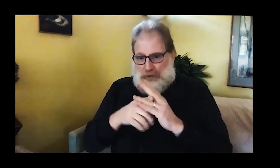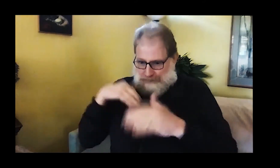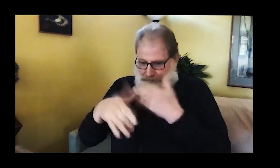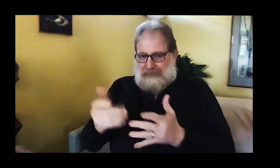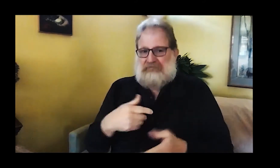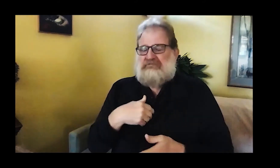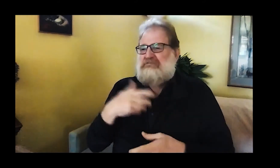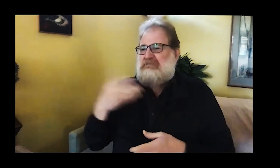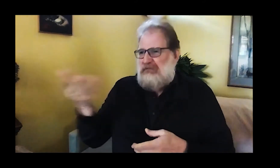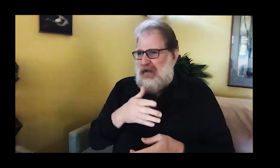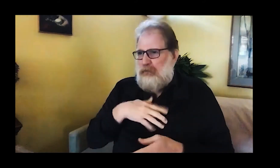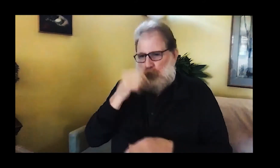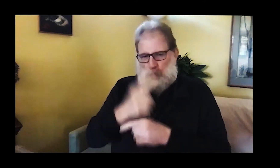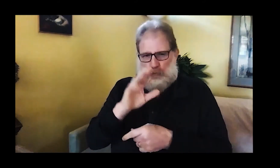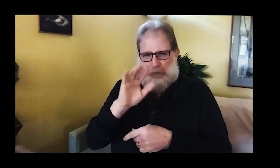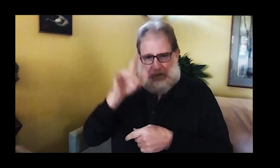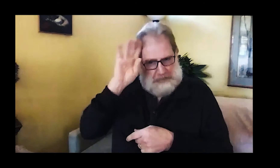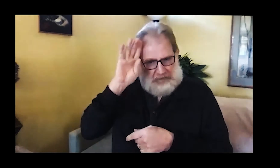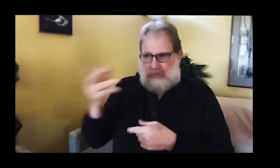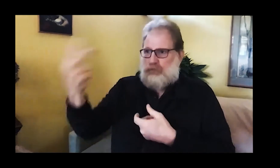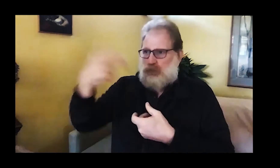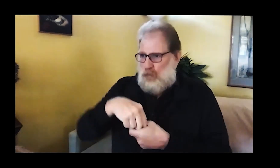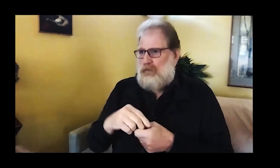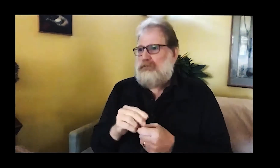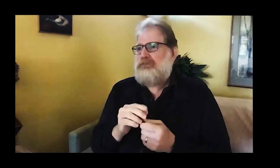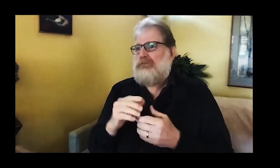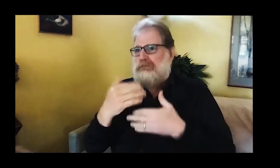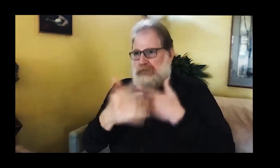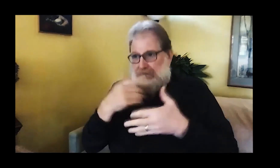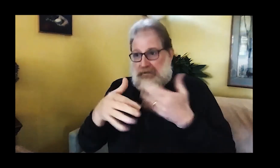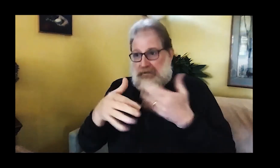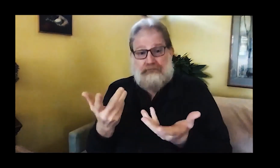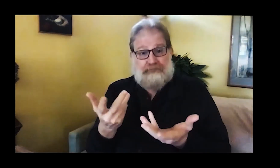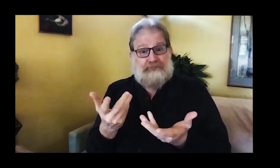get got things started, and I got my brother Billy to be involved, and we got things going,